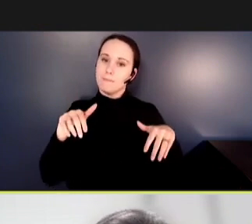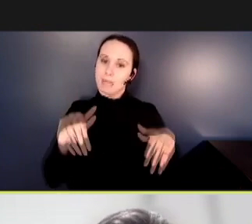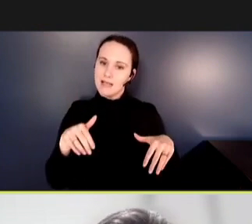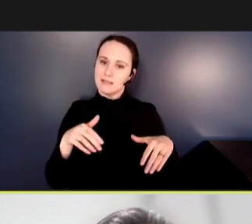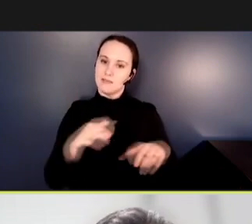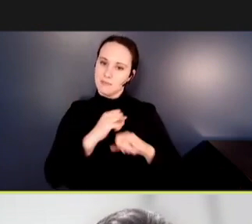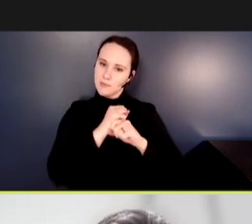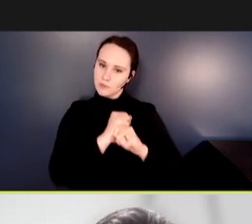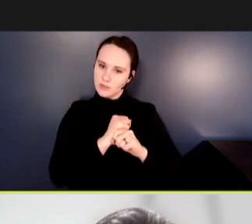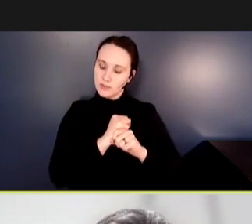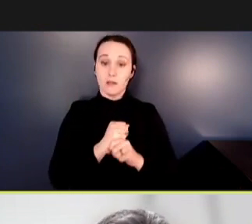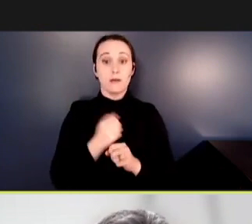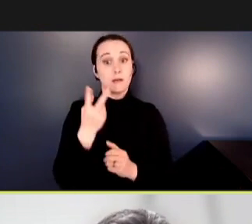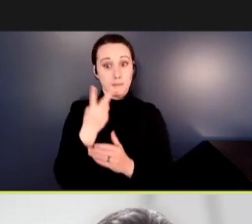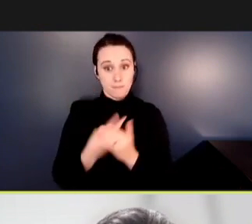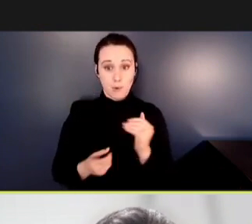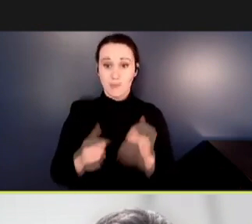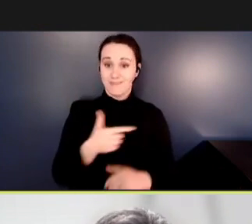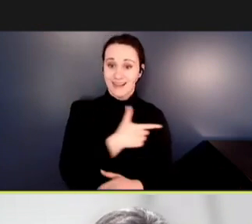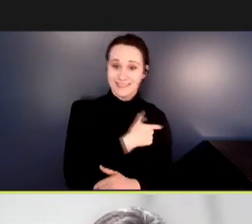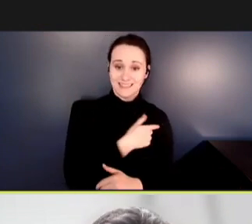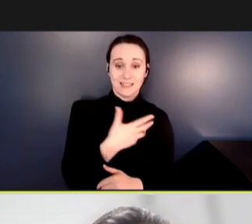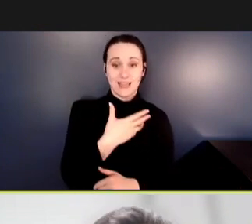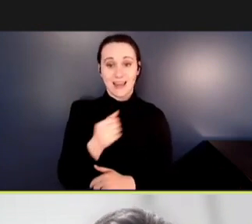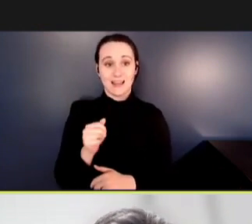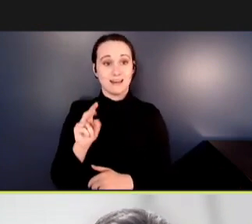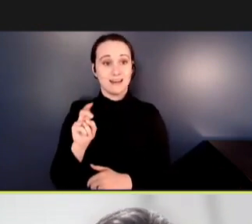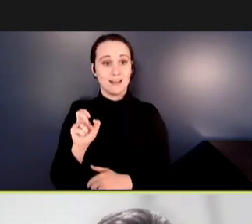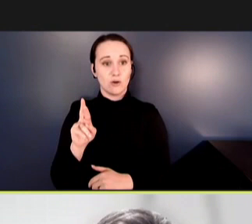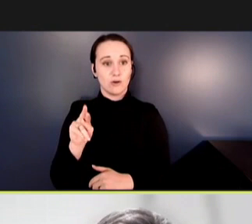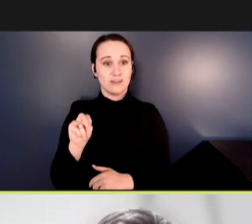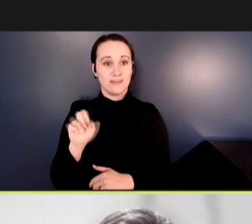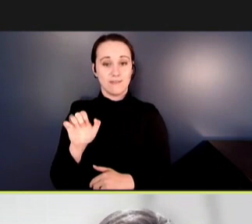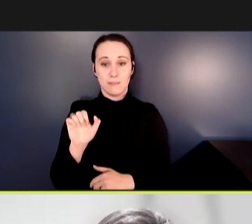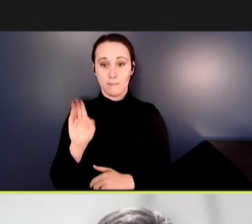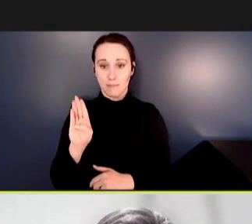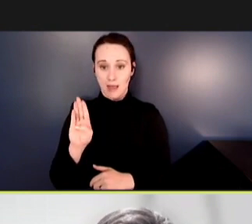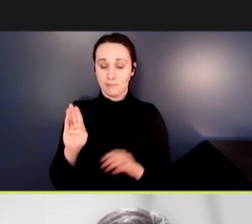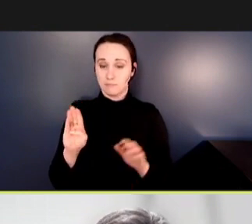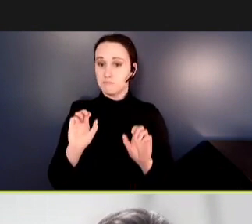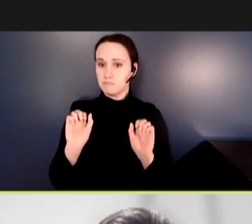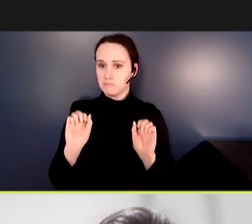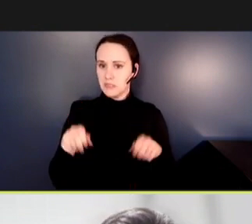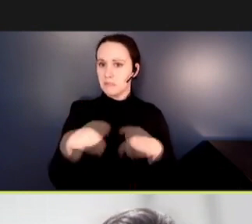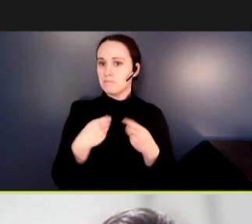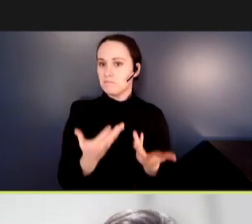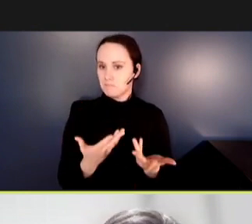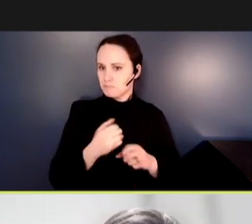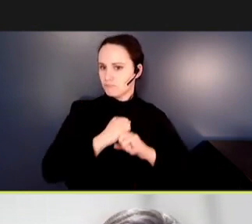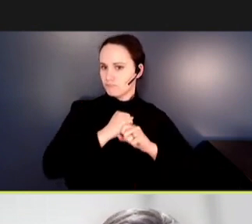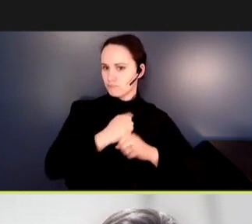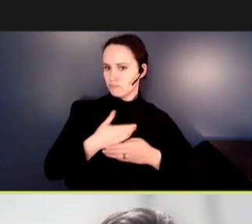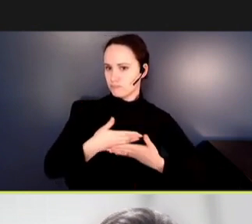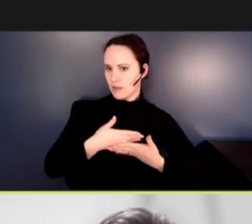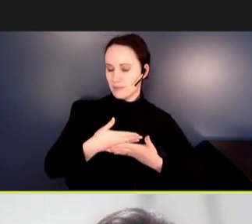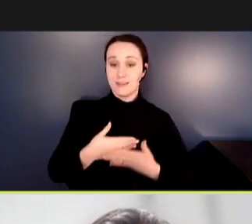are safe and effective can be given to prevent RSV in infants. The vaccine for the pregnant person